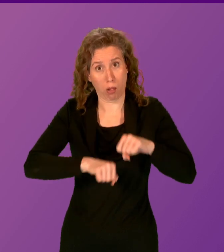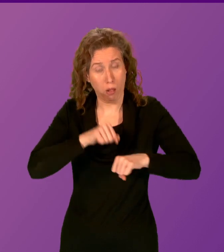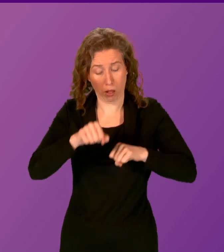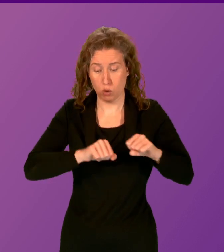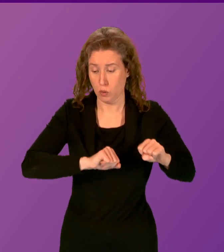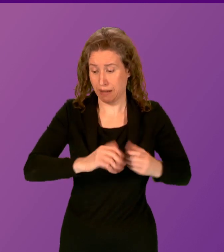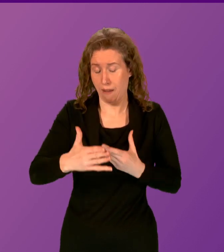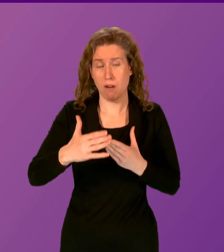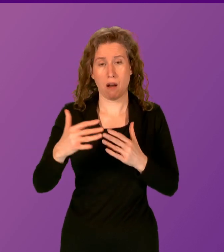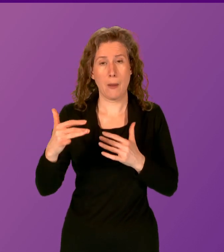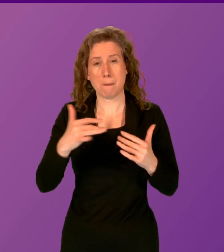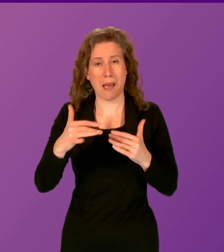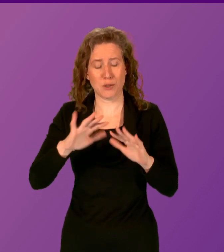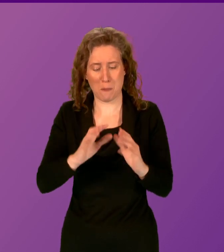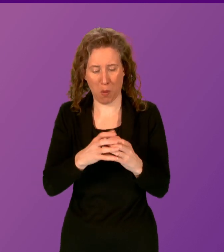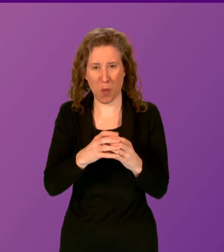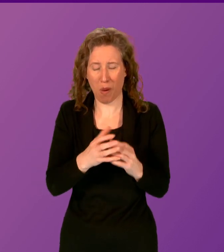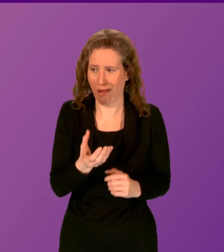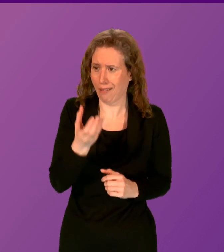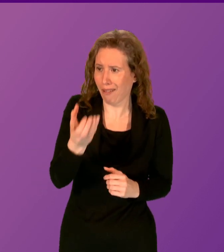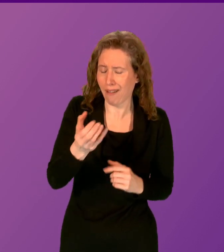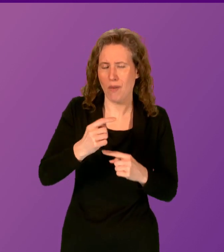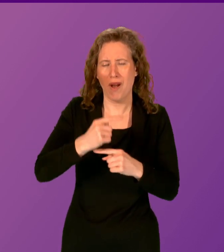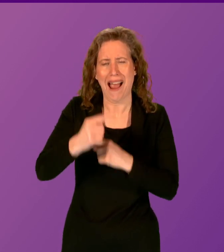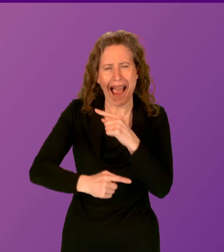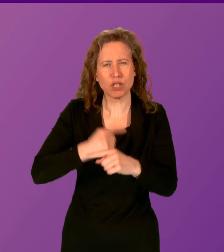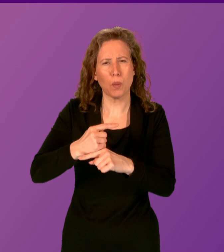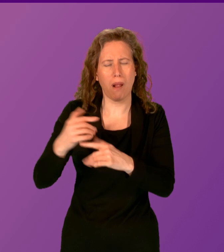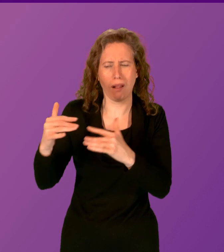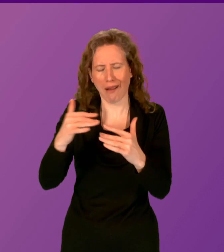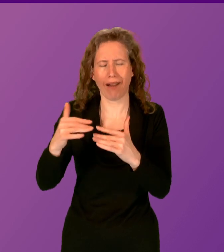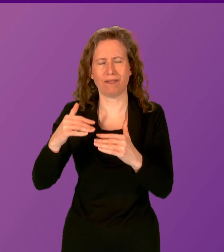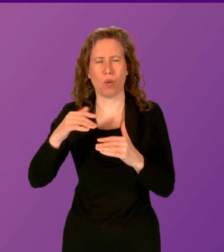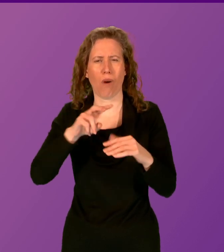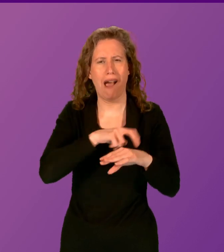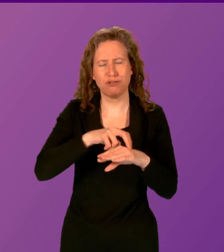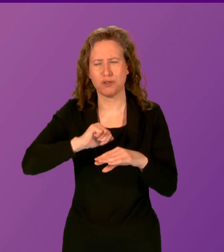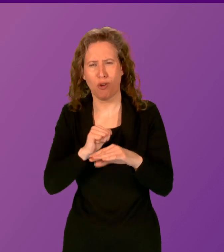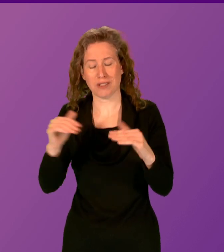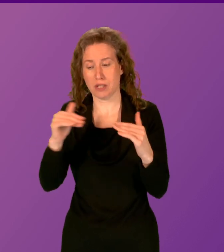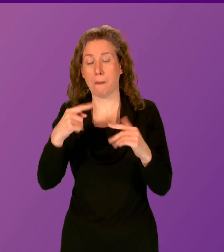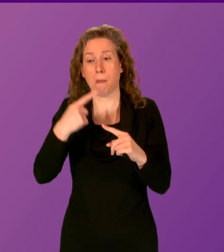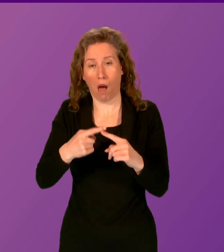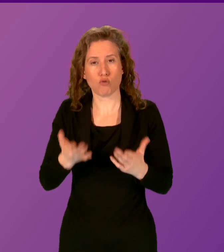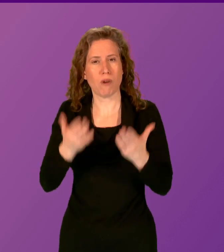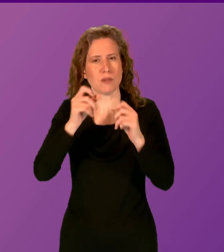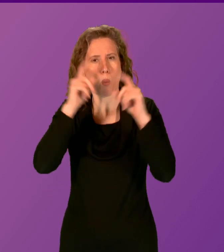ball for the annual match between the Scottish and Irish Parliament teams, and to raise funds for and awareness of cardiac risk in the young.